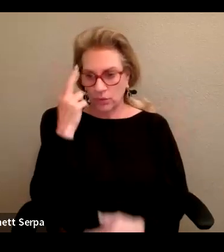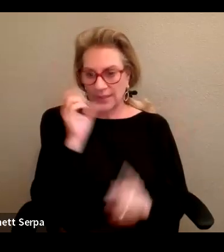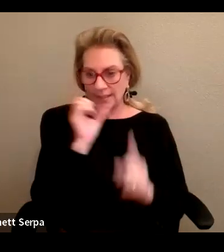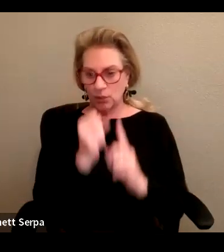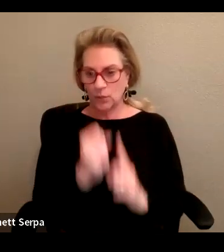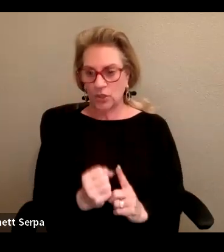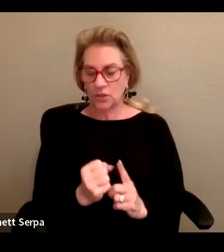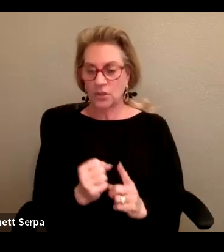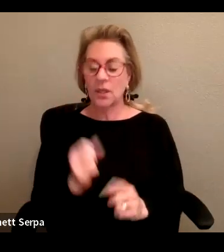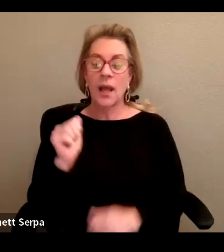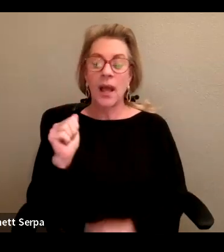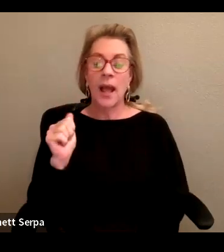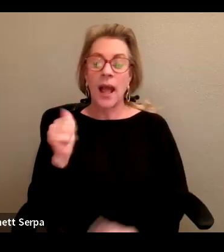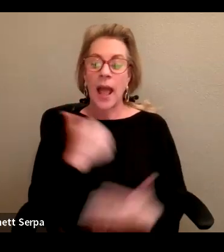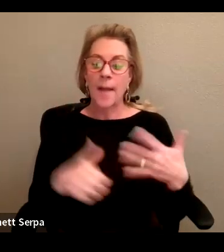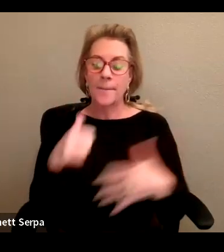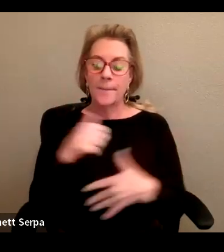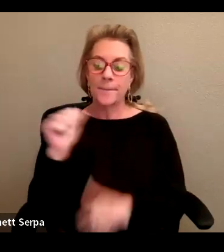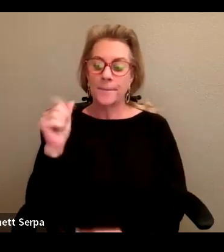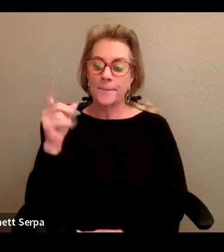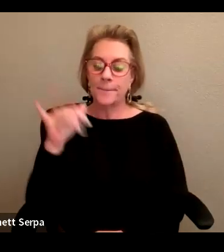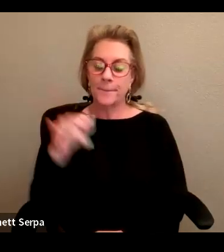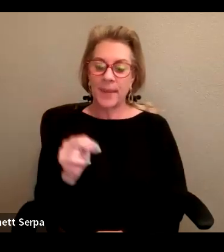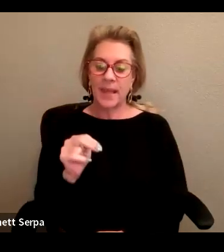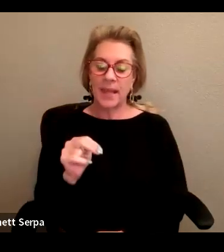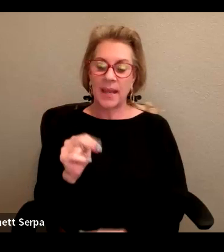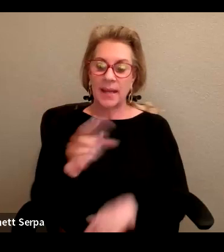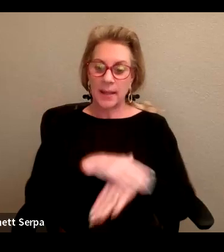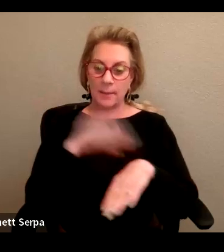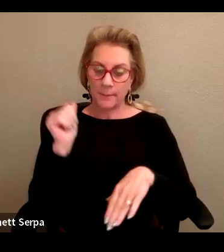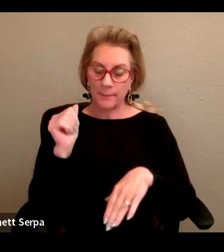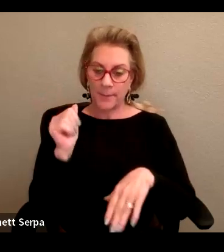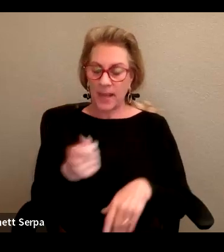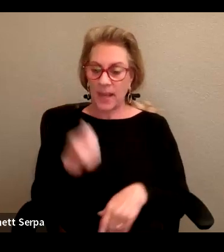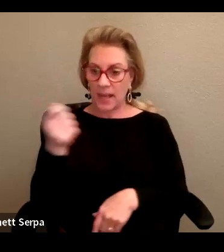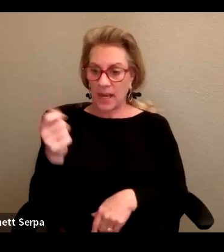an administrative subpoena is a document that requests production of documents or other evidence